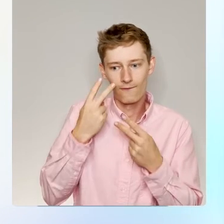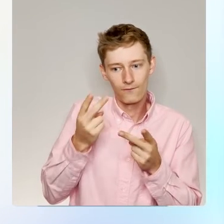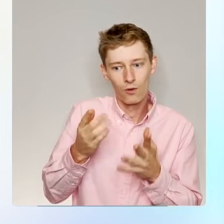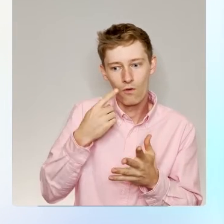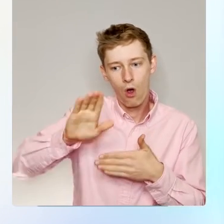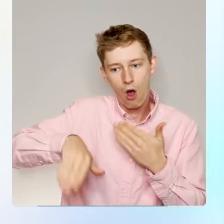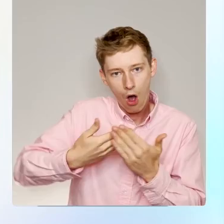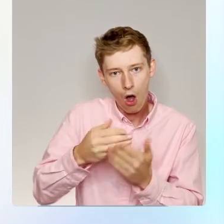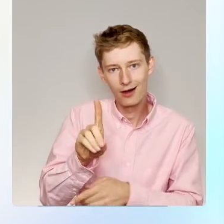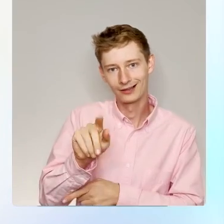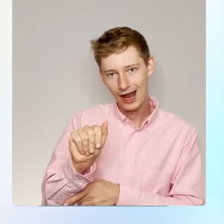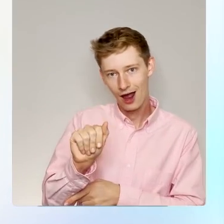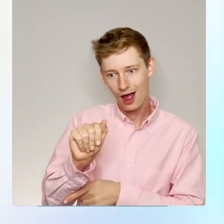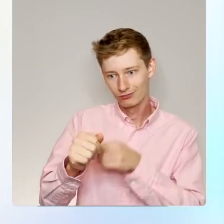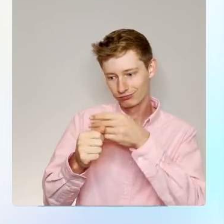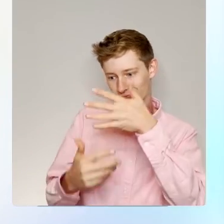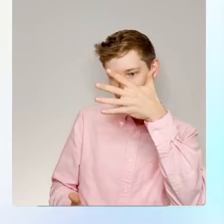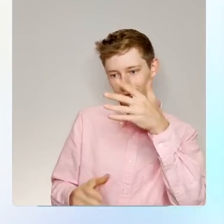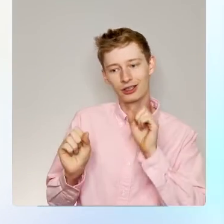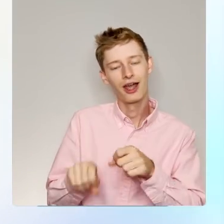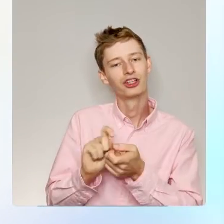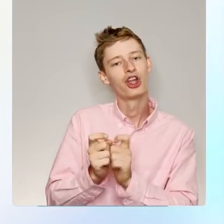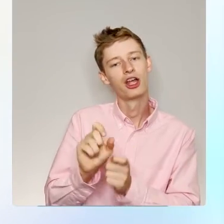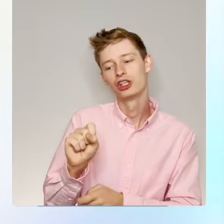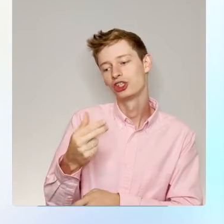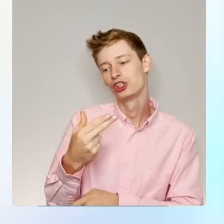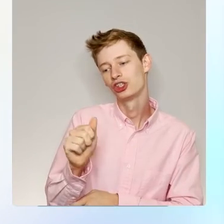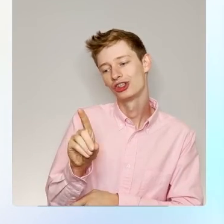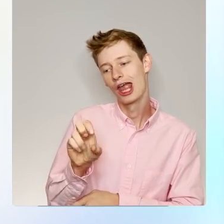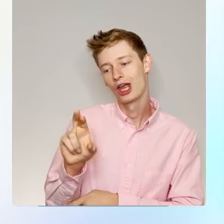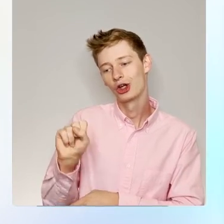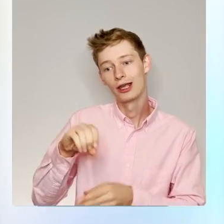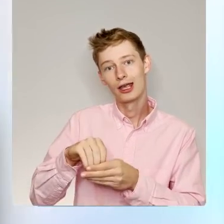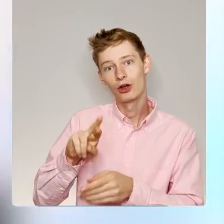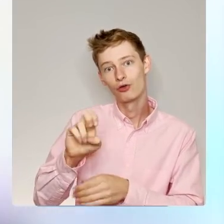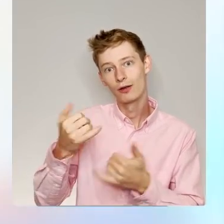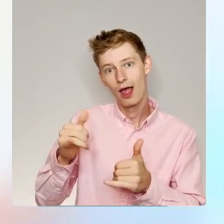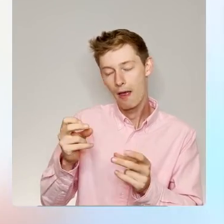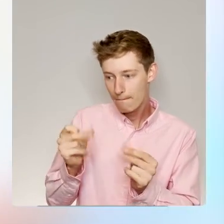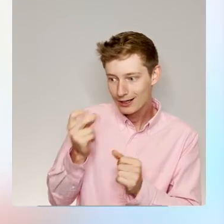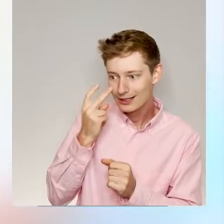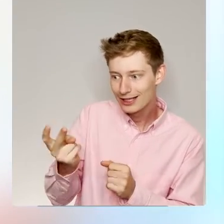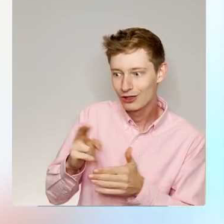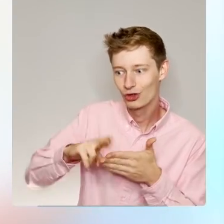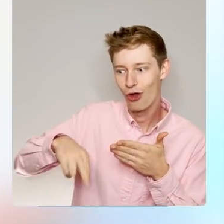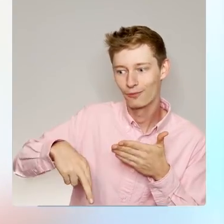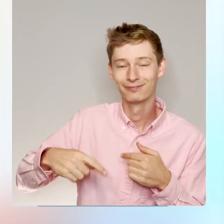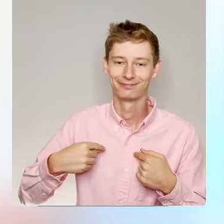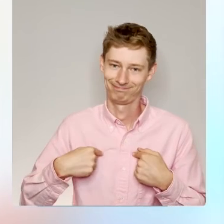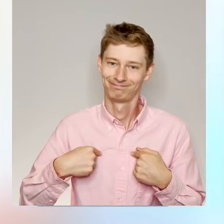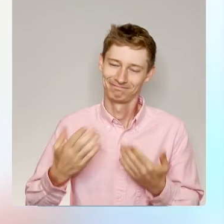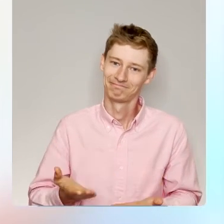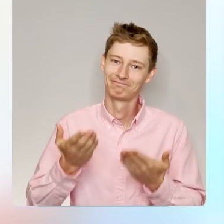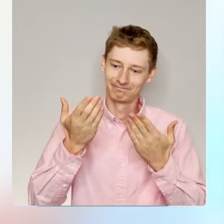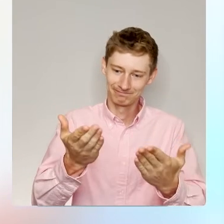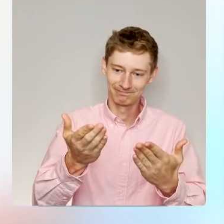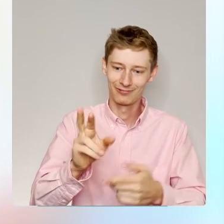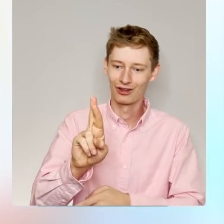I cannot recommend it highly enough, and I'd encourage everyone to incorporate it into their development workflow. Let's talk about performance a little bit more.